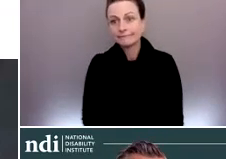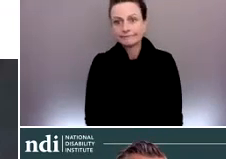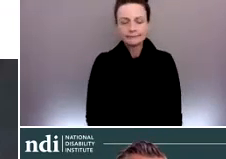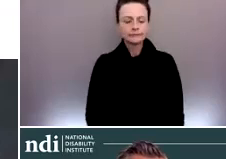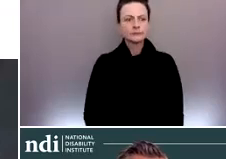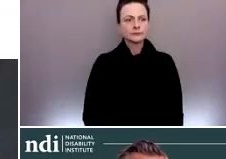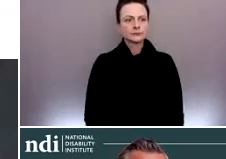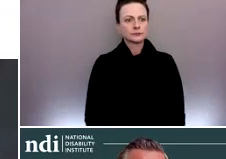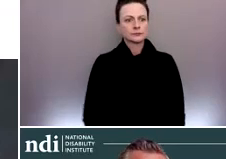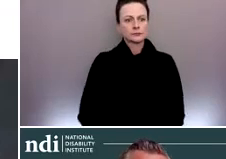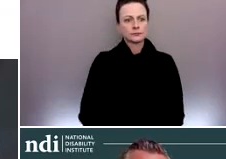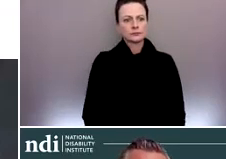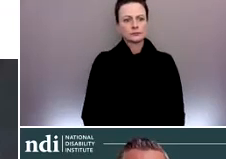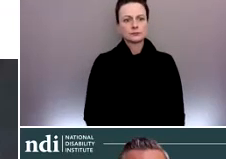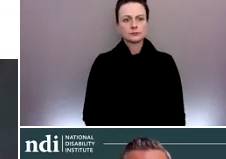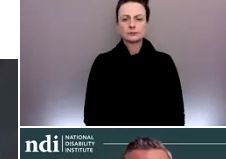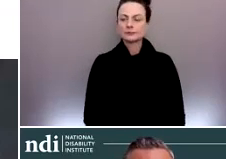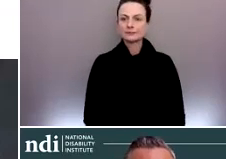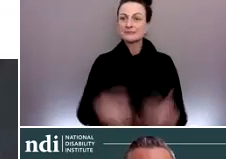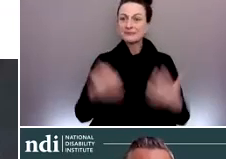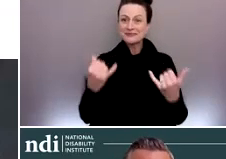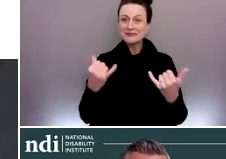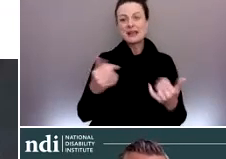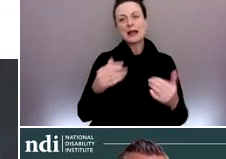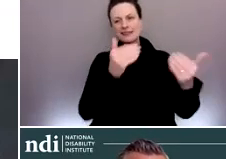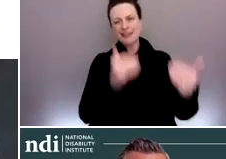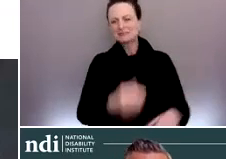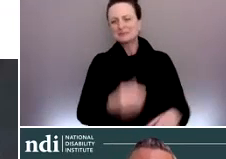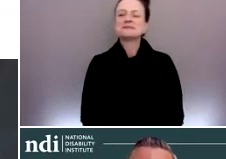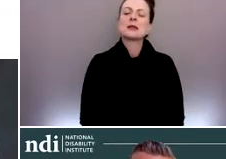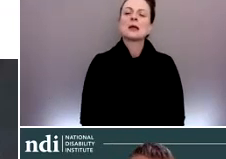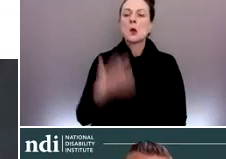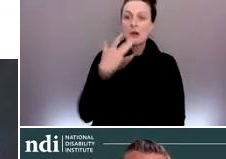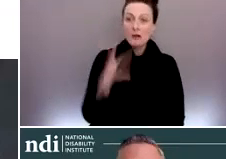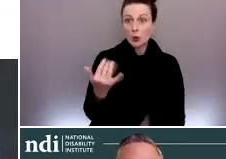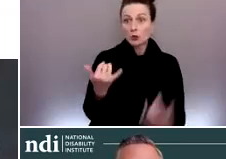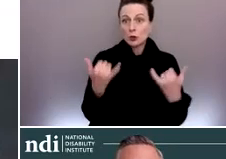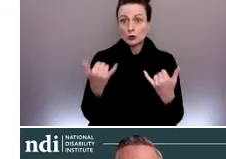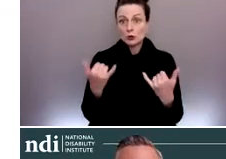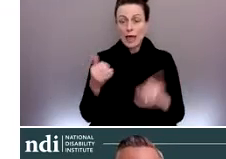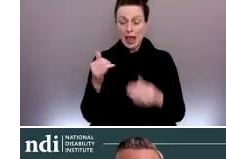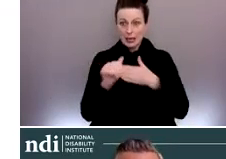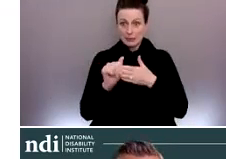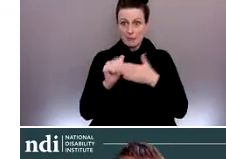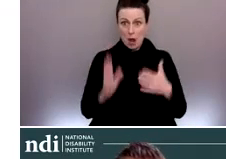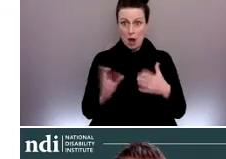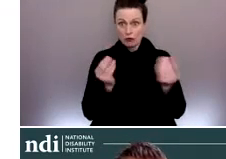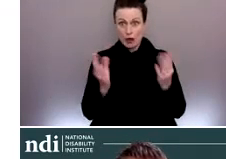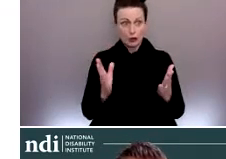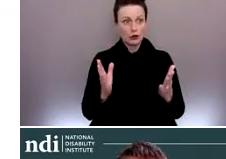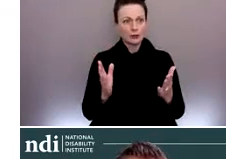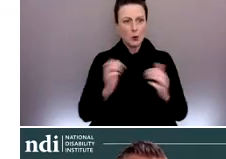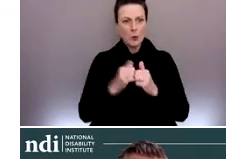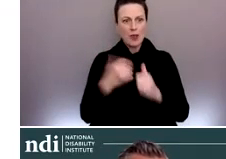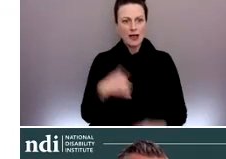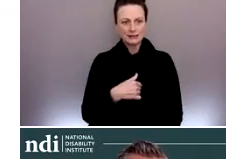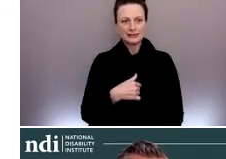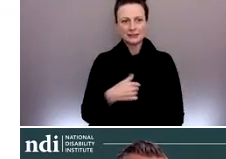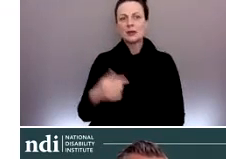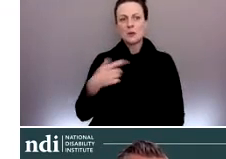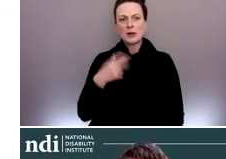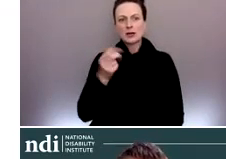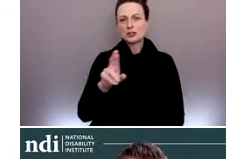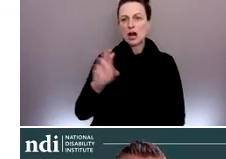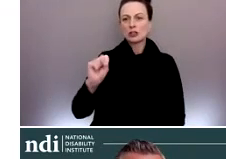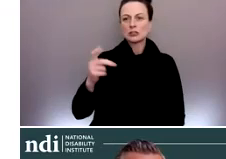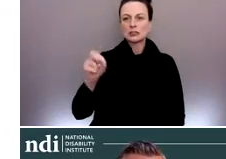With that we are fortunate, for today's moderator to be with us, we have Doctor Spero Manson,